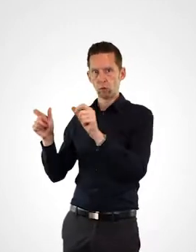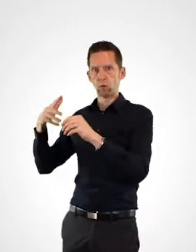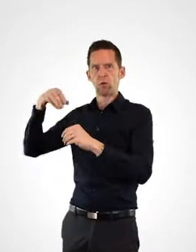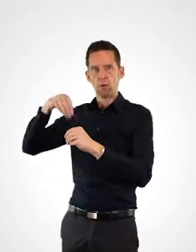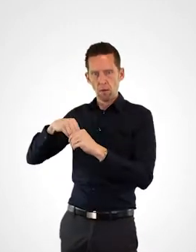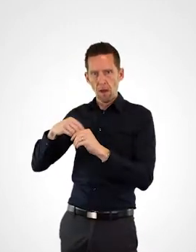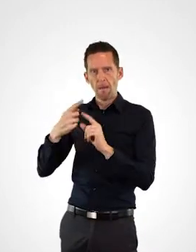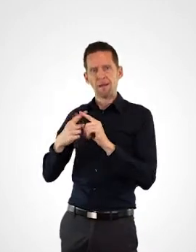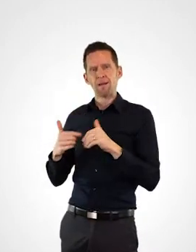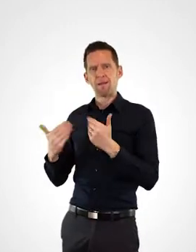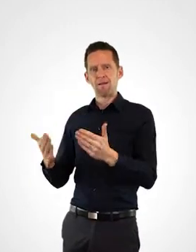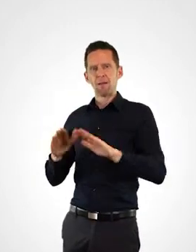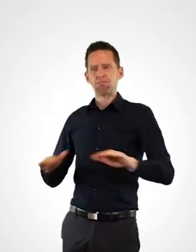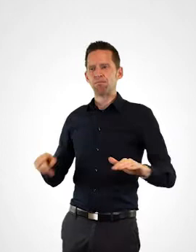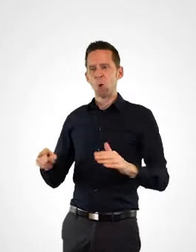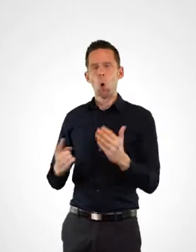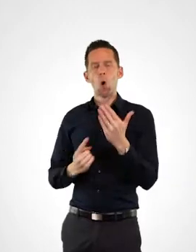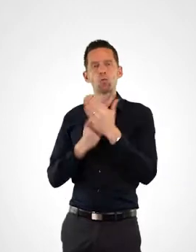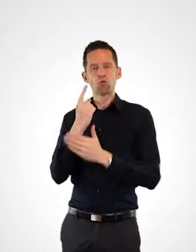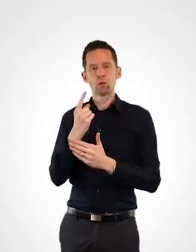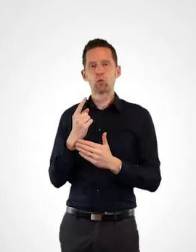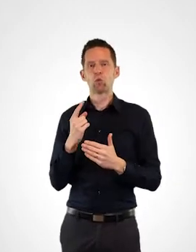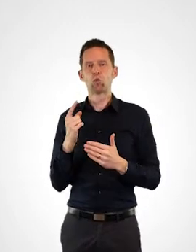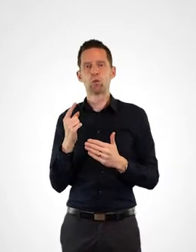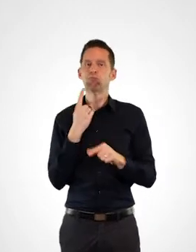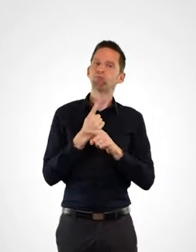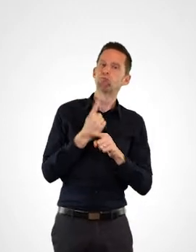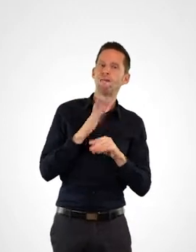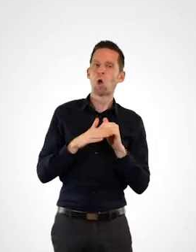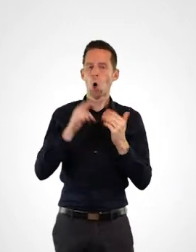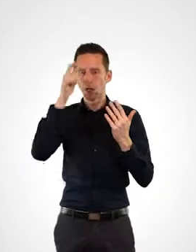and also giving children an opportunity to talk about the concepts